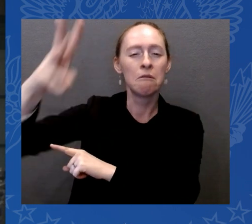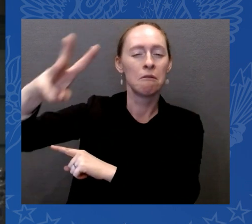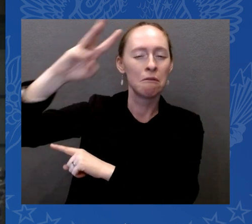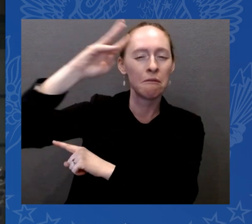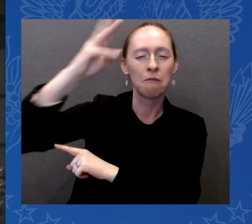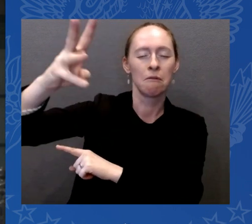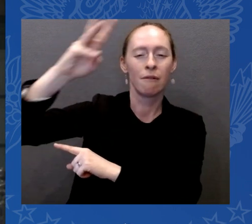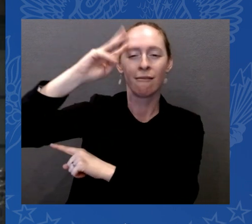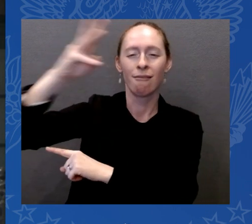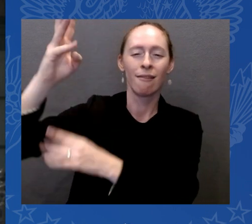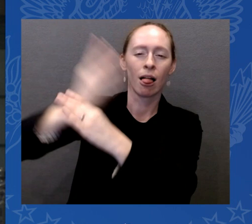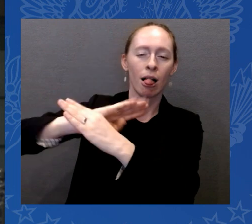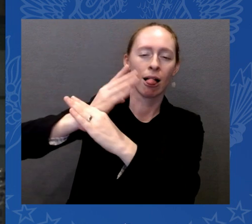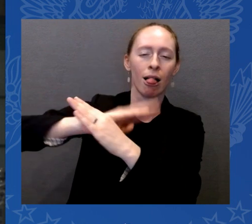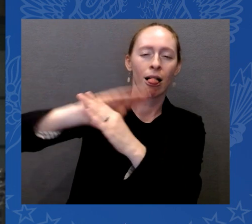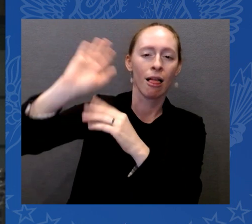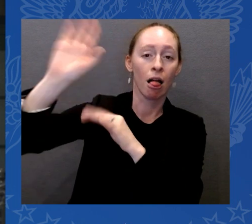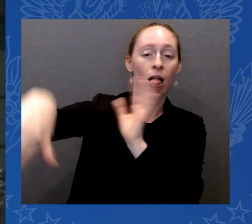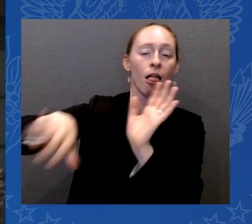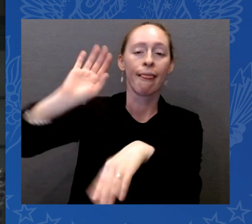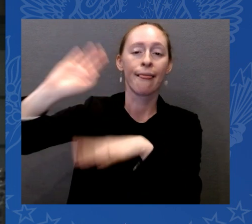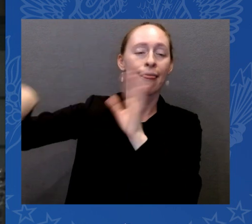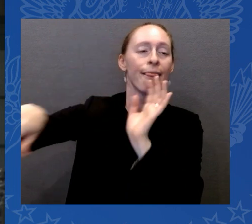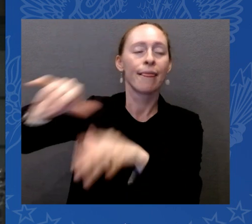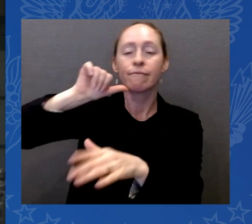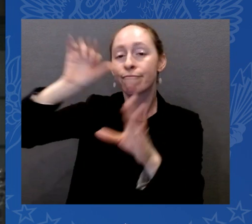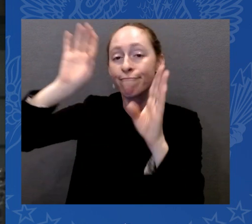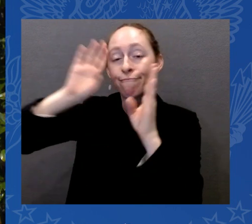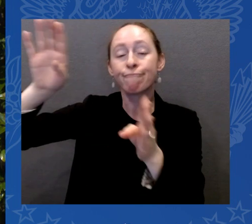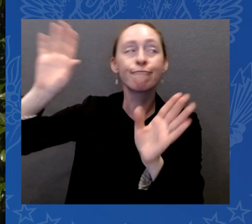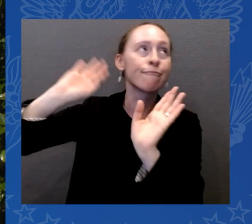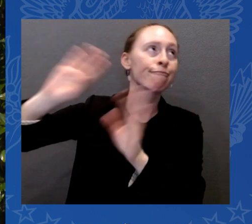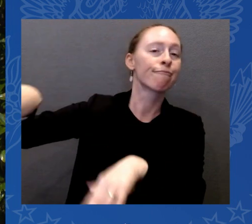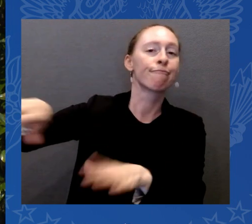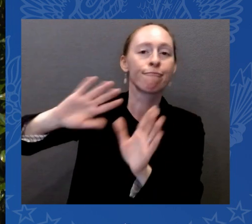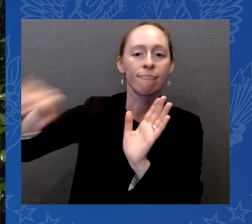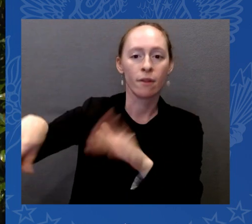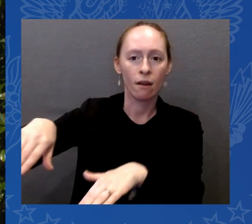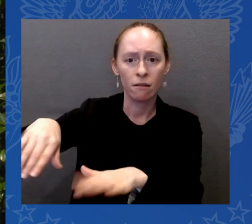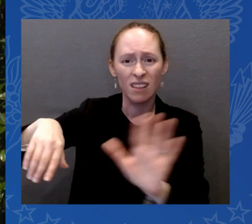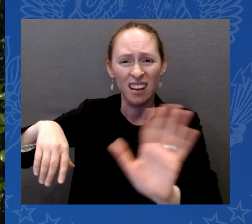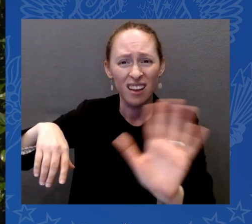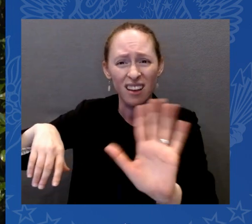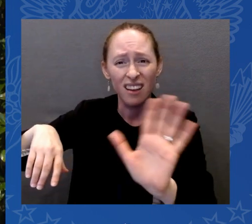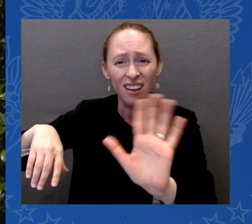I remember back in 1989 I introduced the legislation about climate, but no one wanted to hear it.